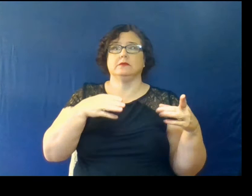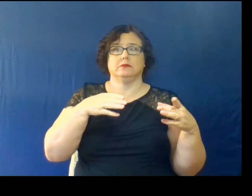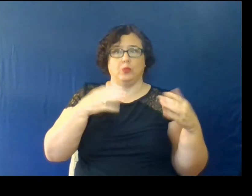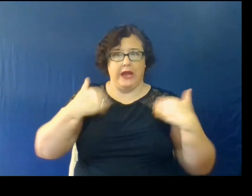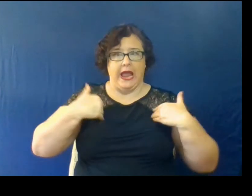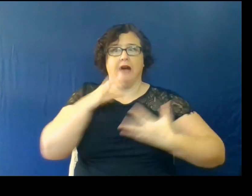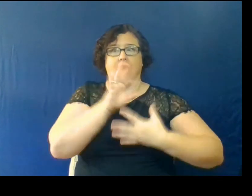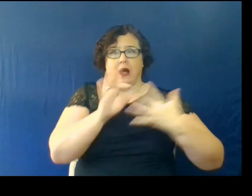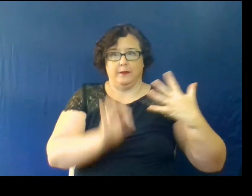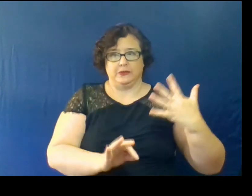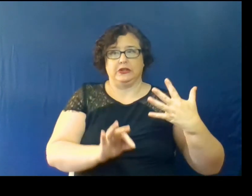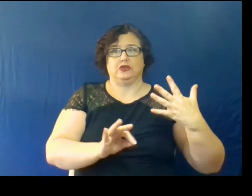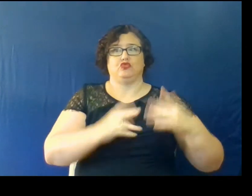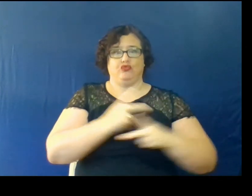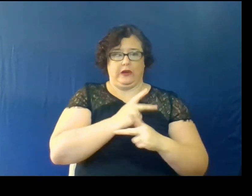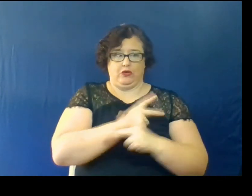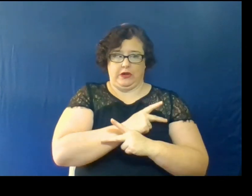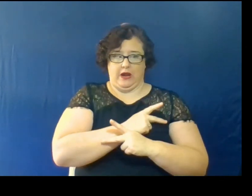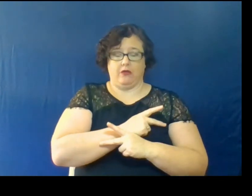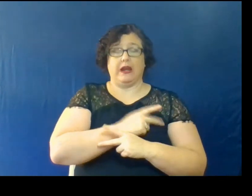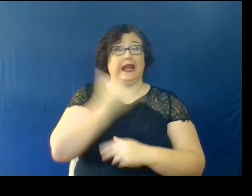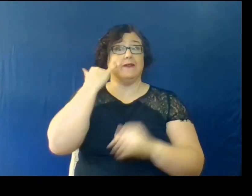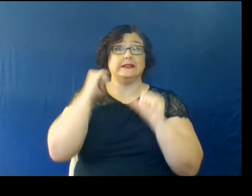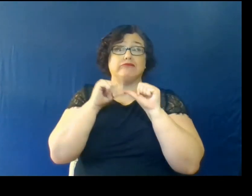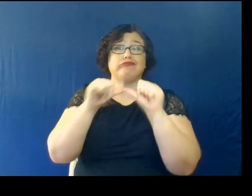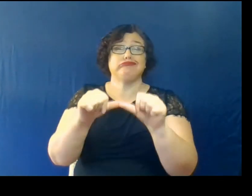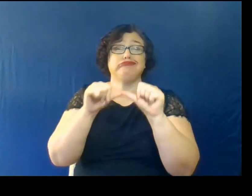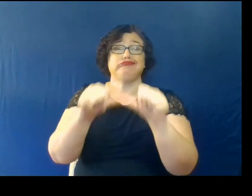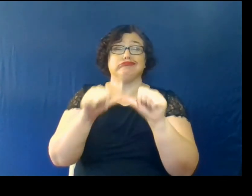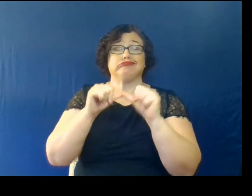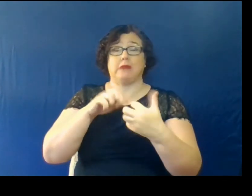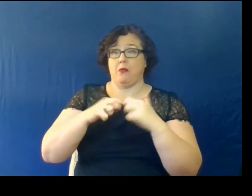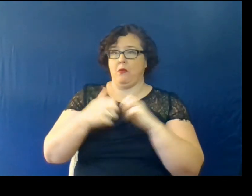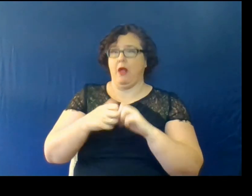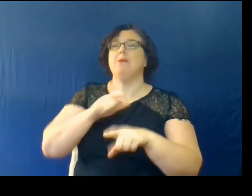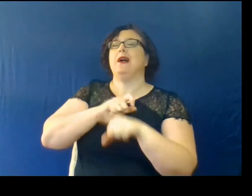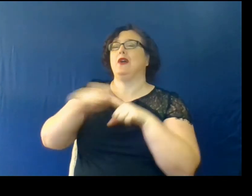then if you come across a persistent problem, let our office know. Contact the Secretary of State's